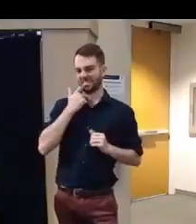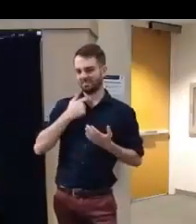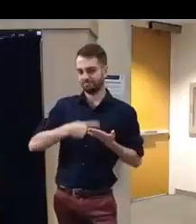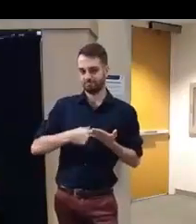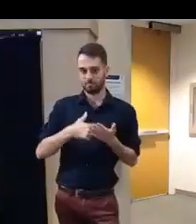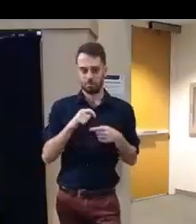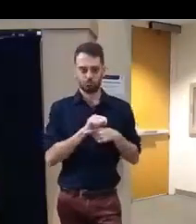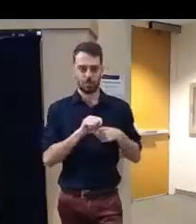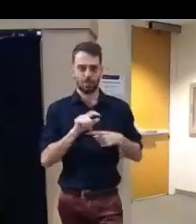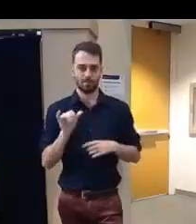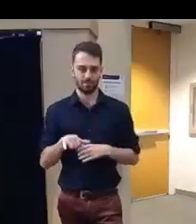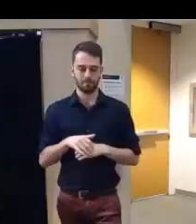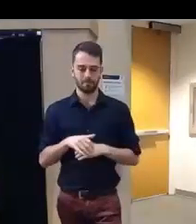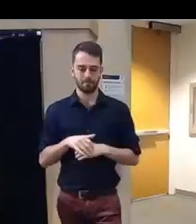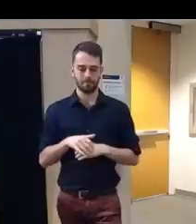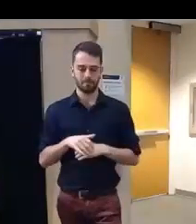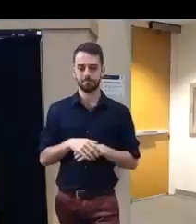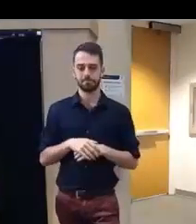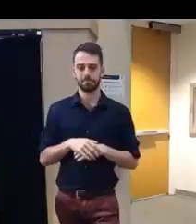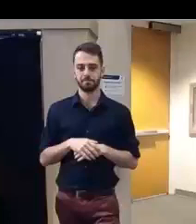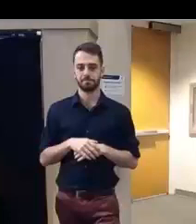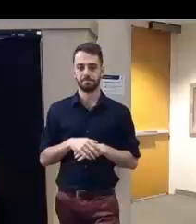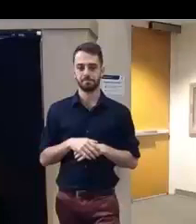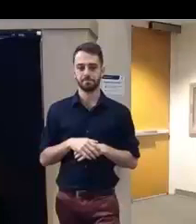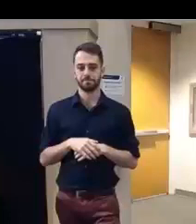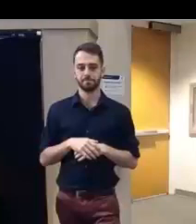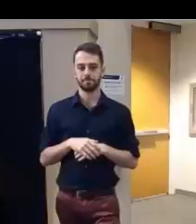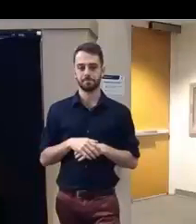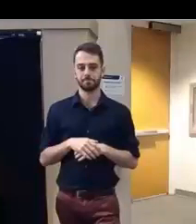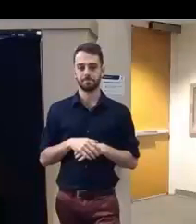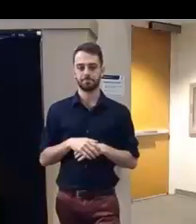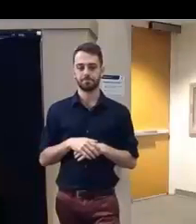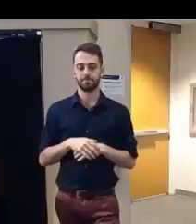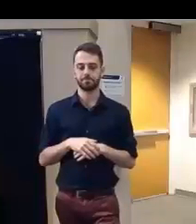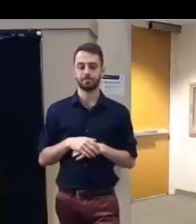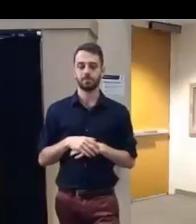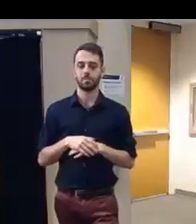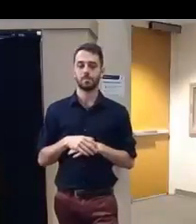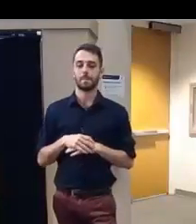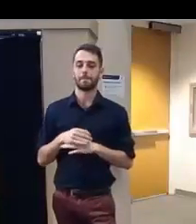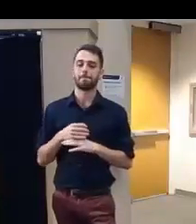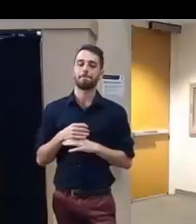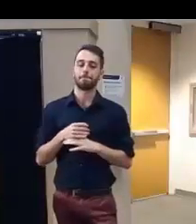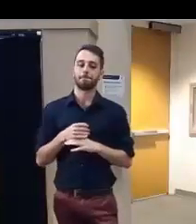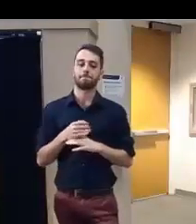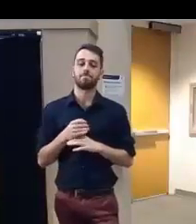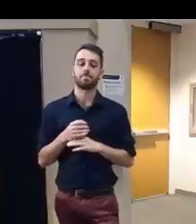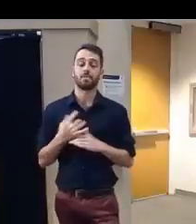um and so we have two different initiatives that I'm going to focus on on this during this time